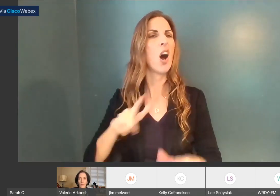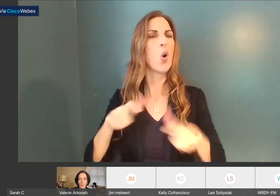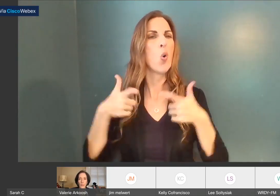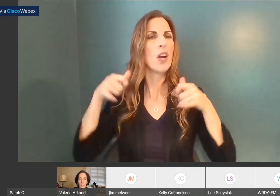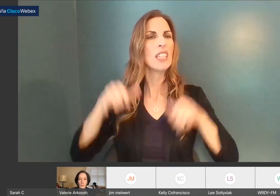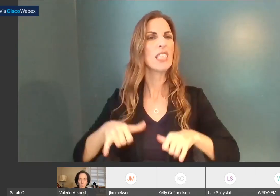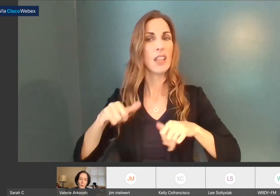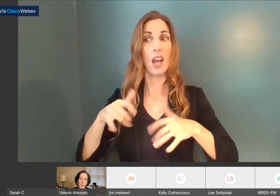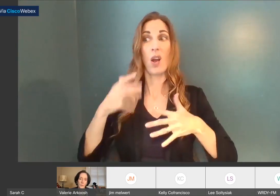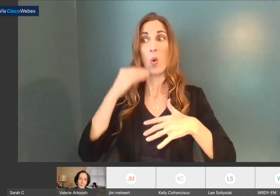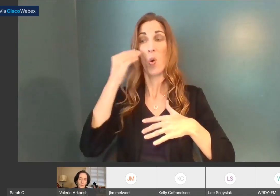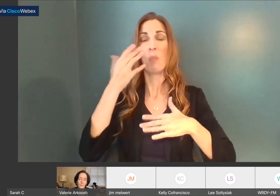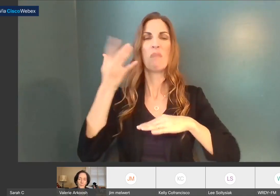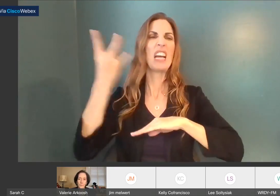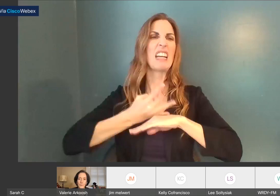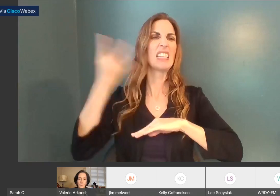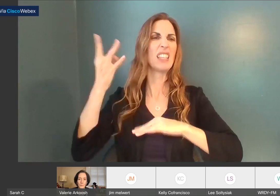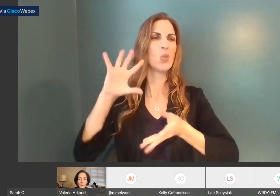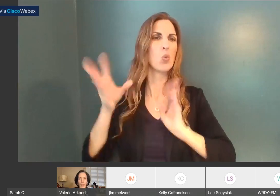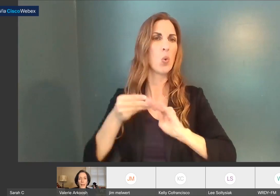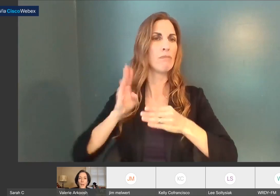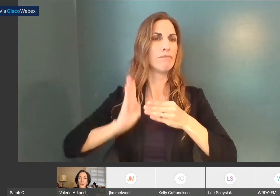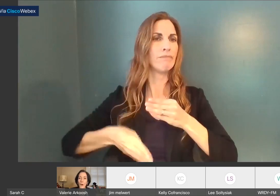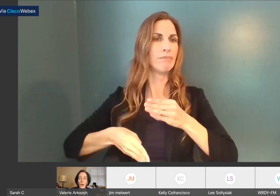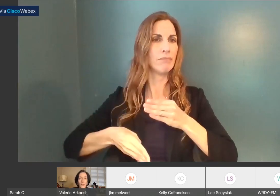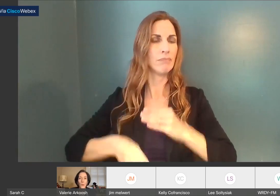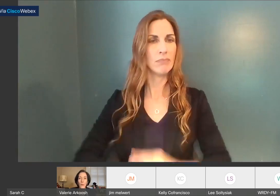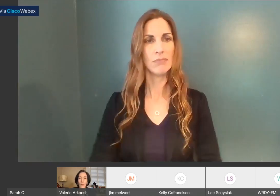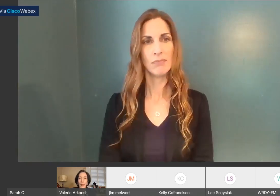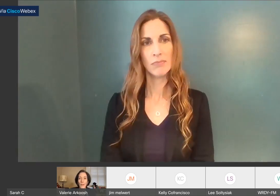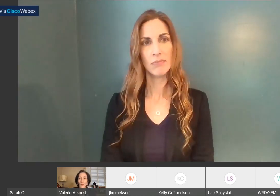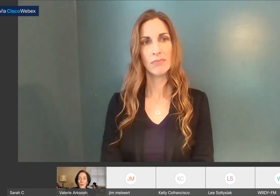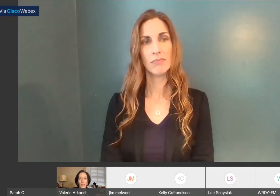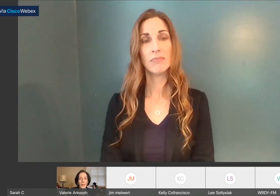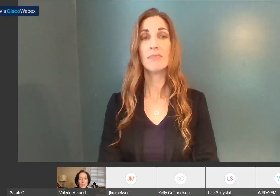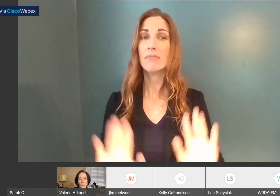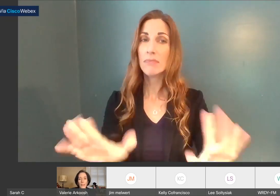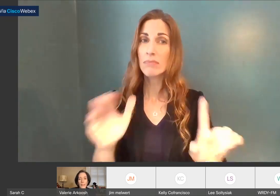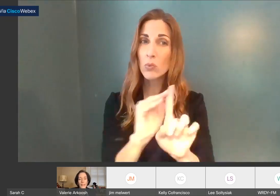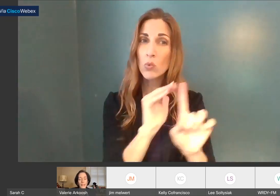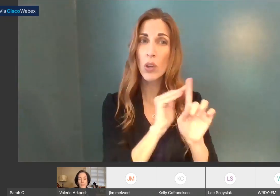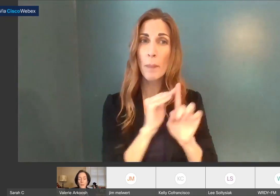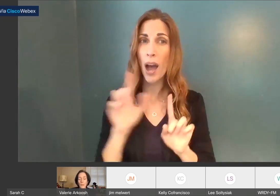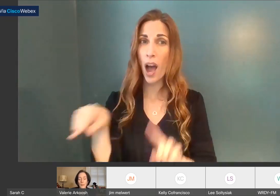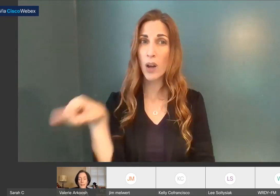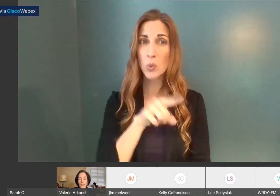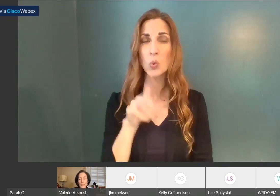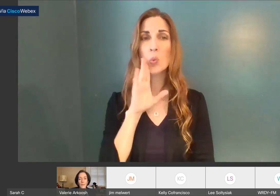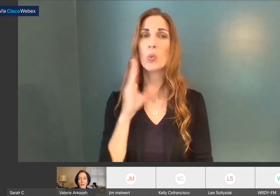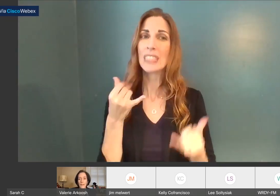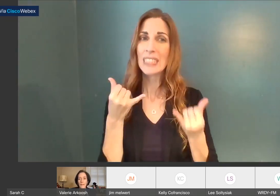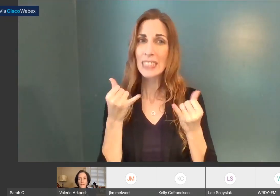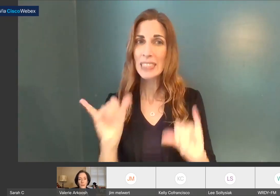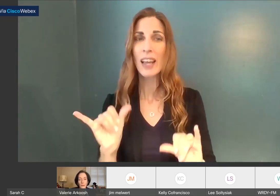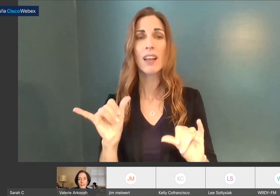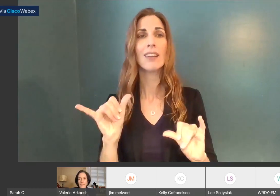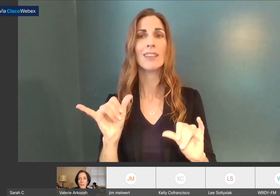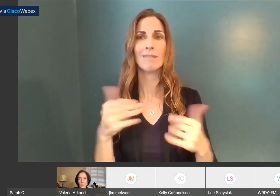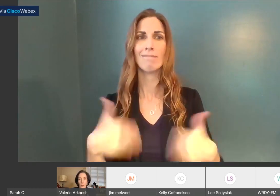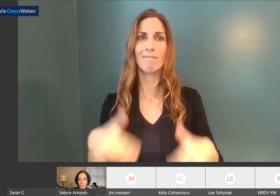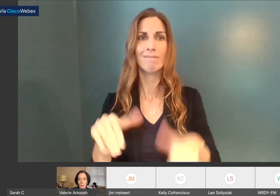after exposure. So I just want to remind everyone that we continue to be in a very serious situation.